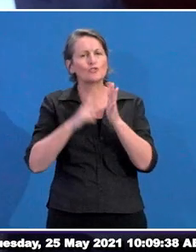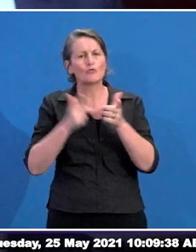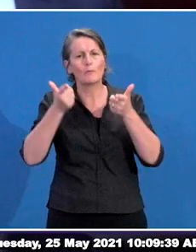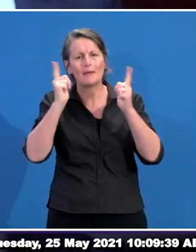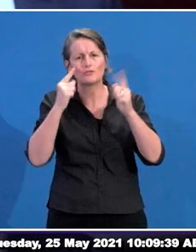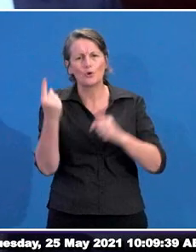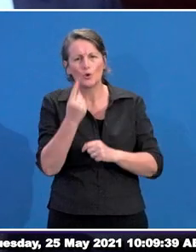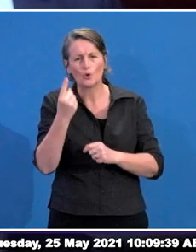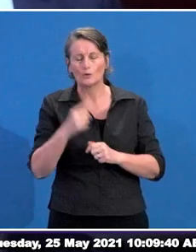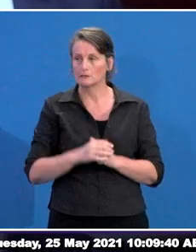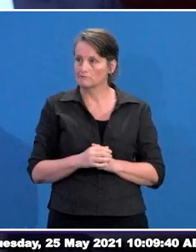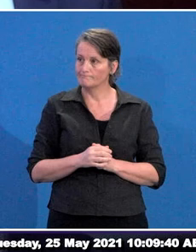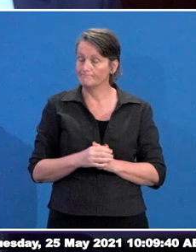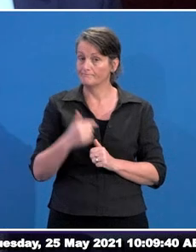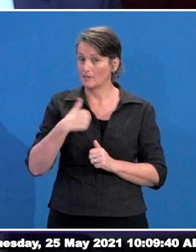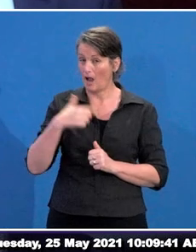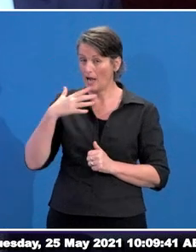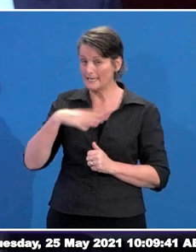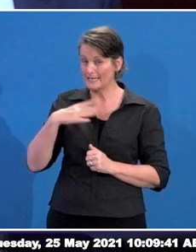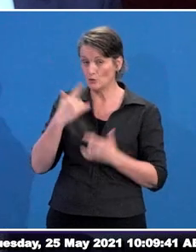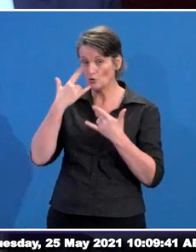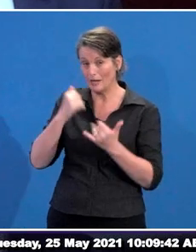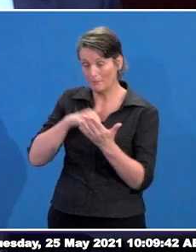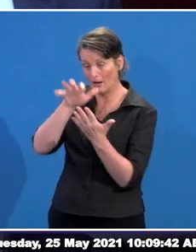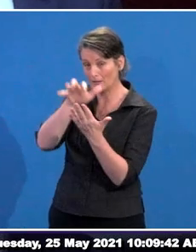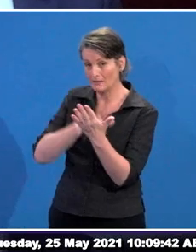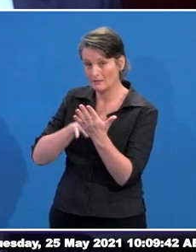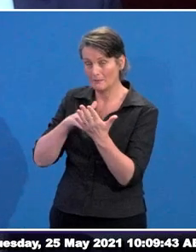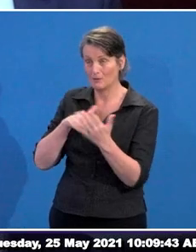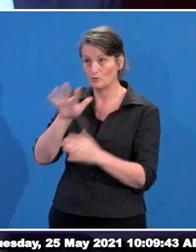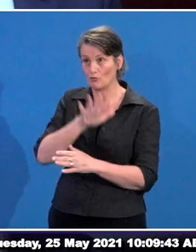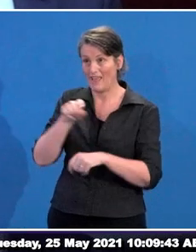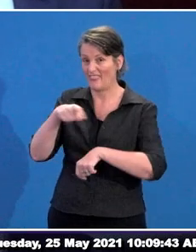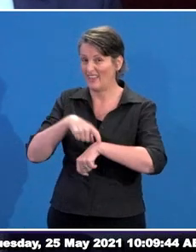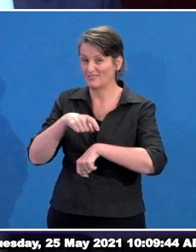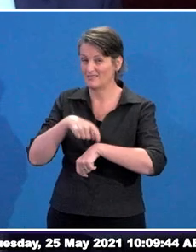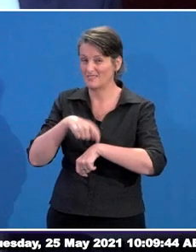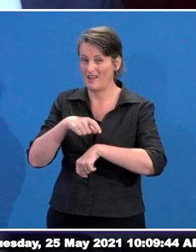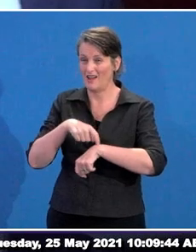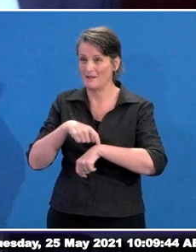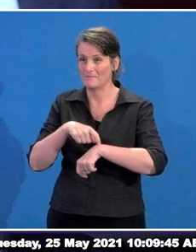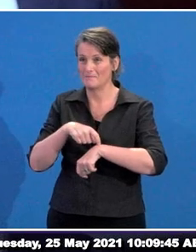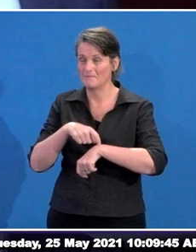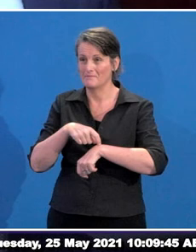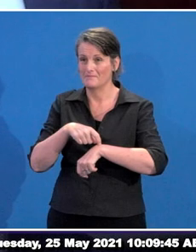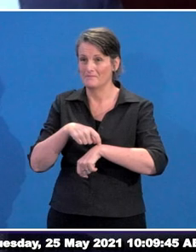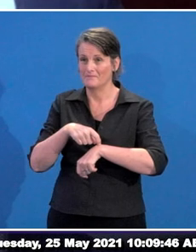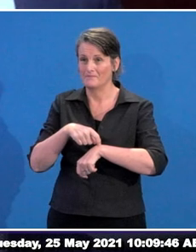I would have to refer back to my notes to be 100% sure because it was around this time that we went from an acting